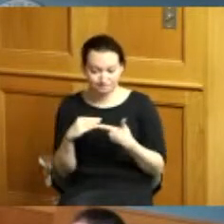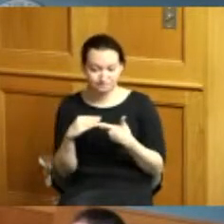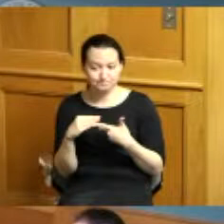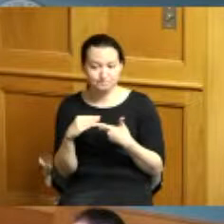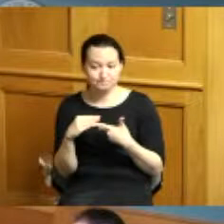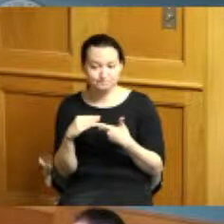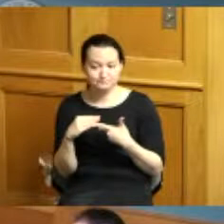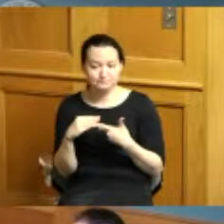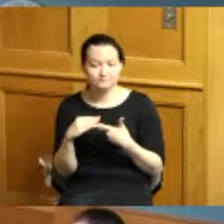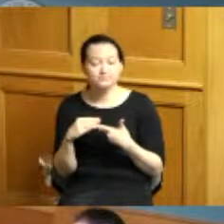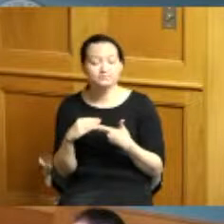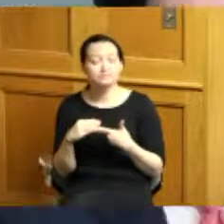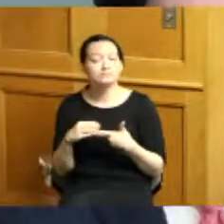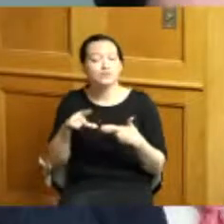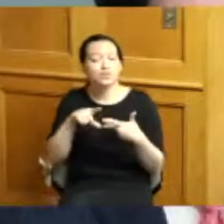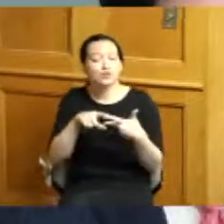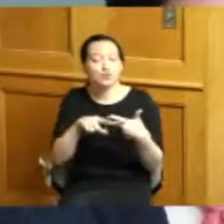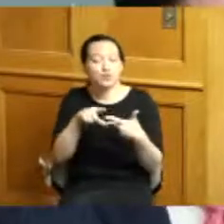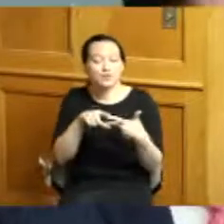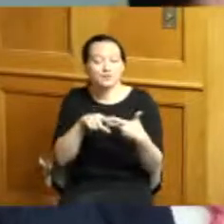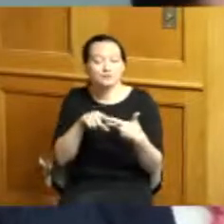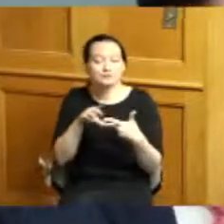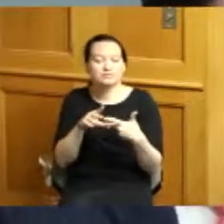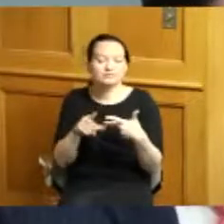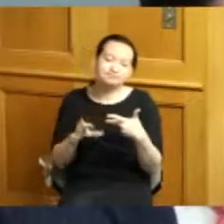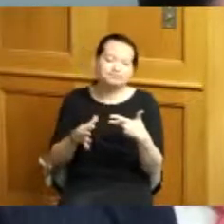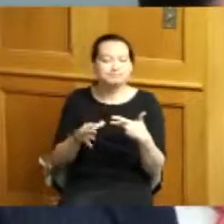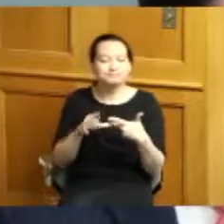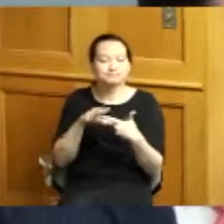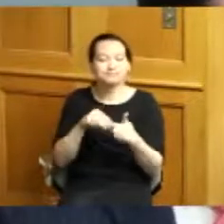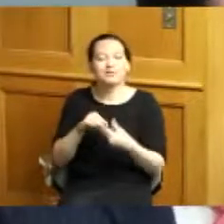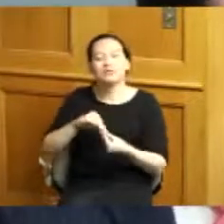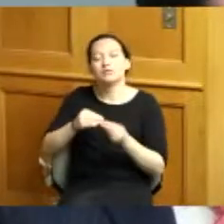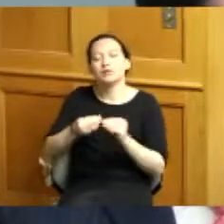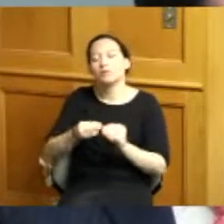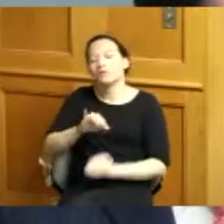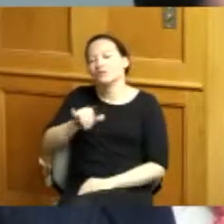great and the the last two by leaves relate to resolutions for Job and Family Services